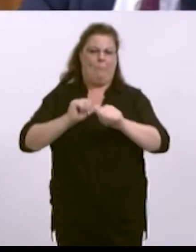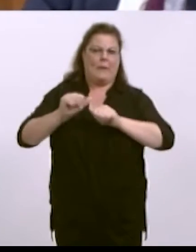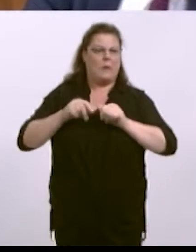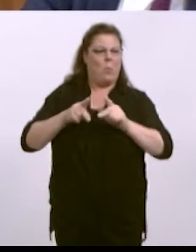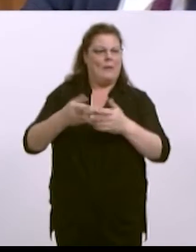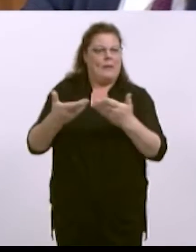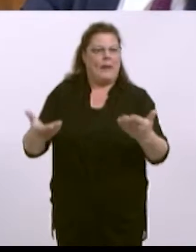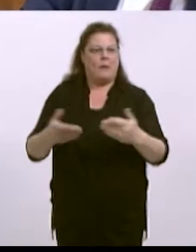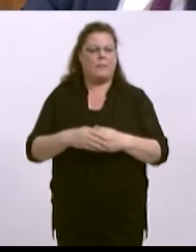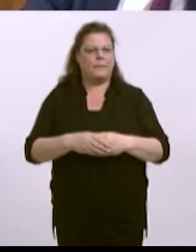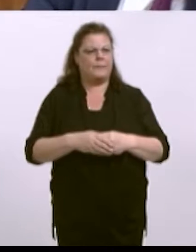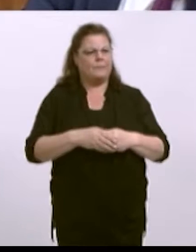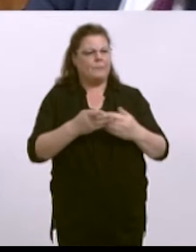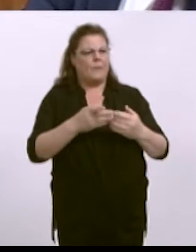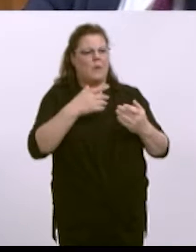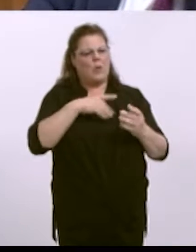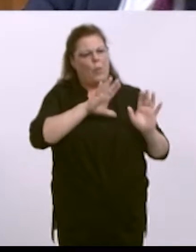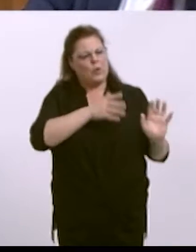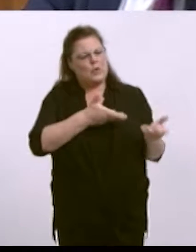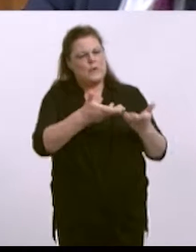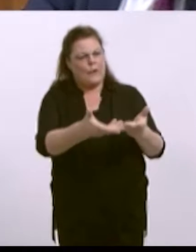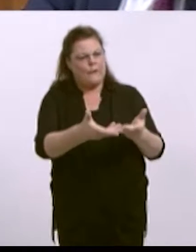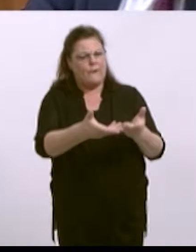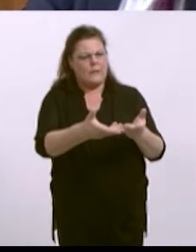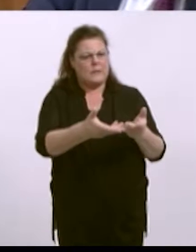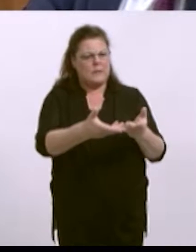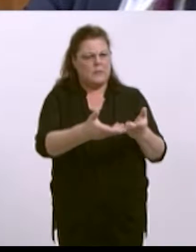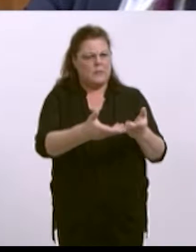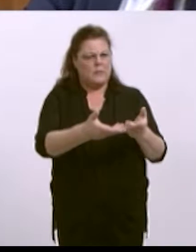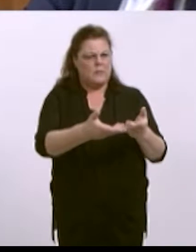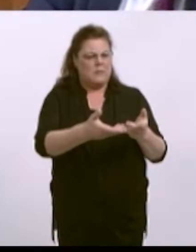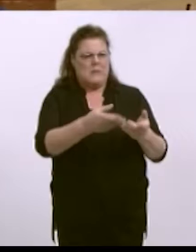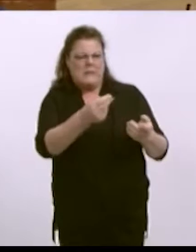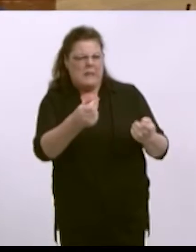when every other means of delivering a service has shown itself not to be effective. So,